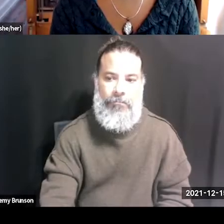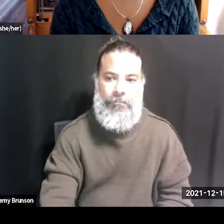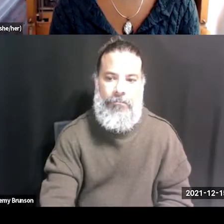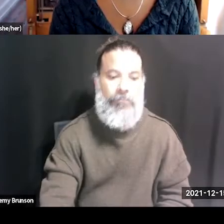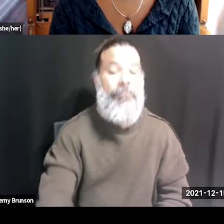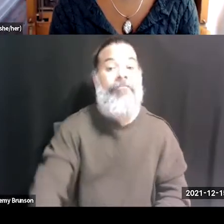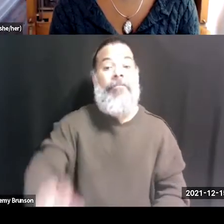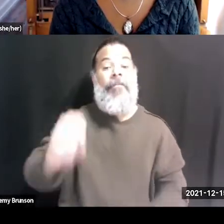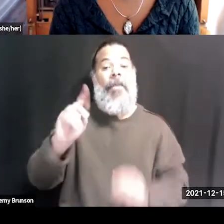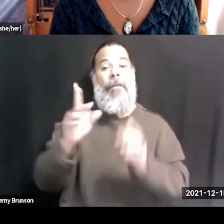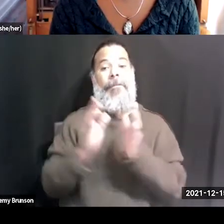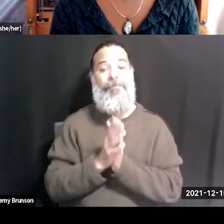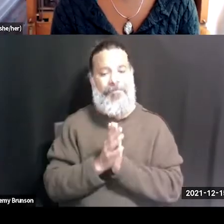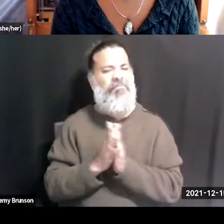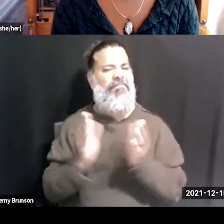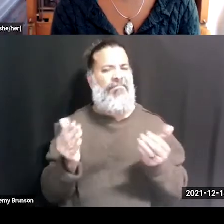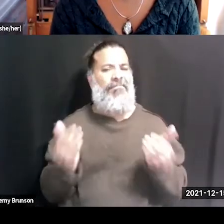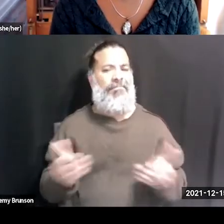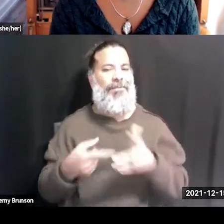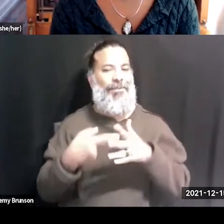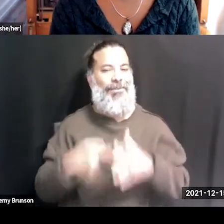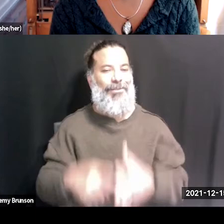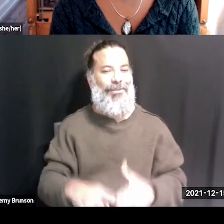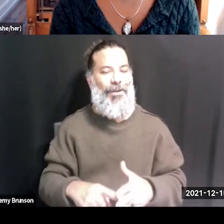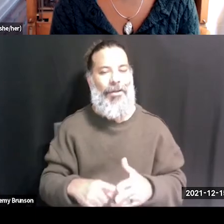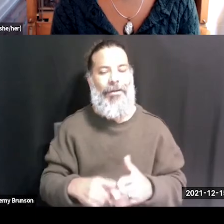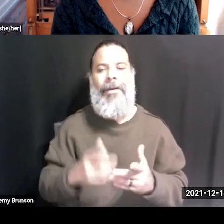Okay. I want to get started and be respectful of your time.